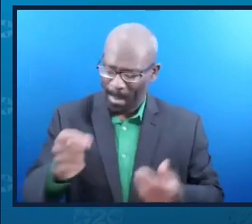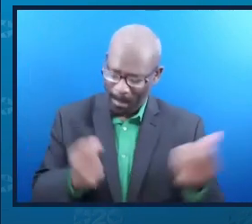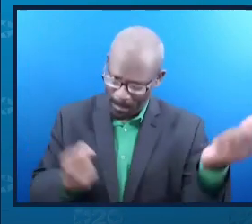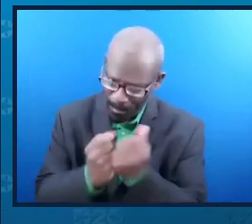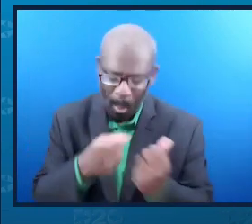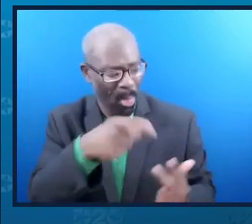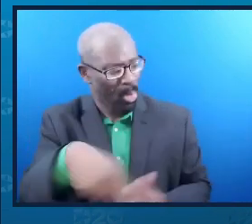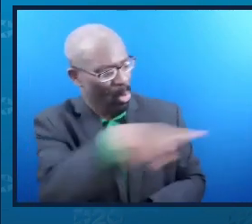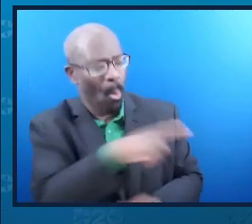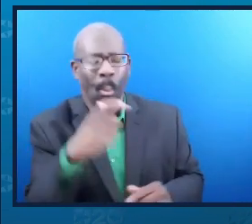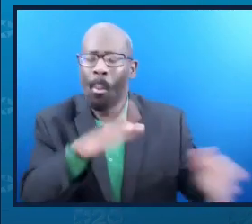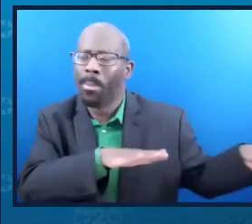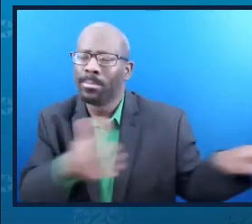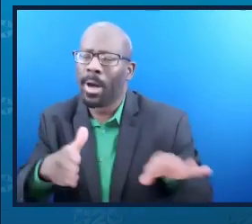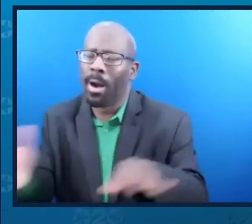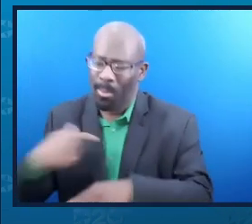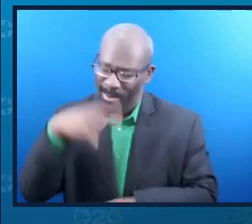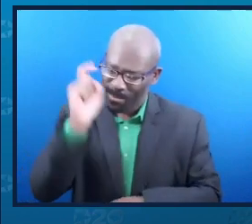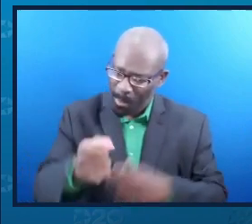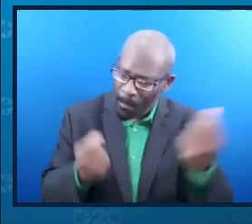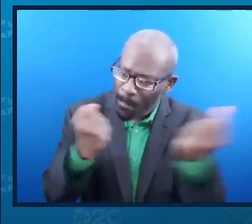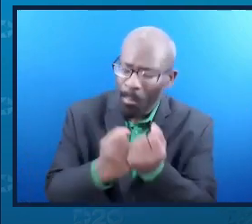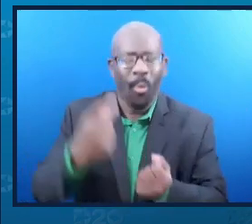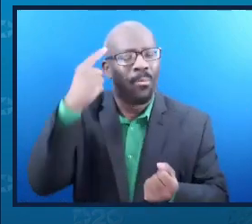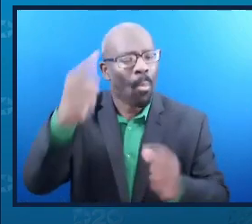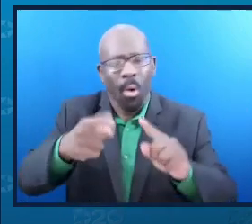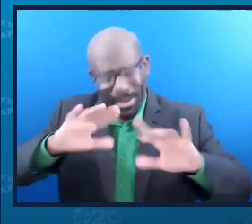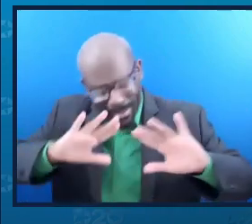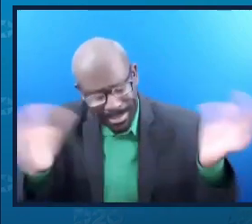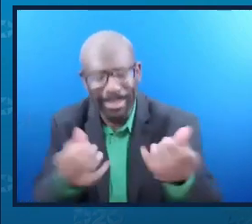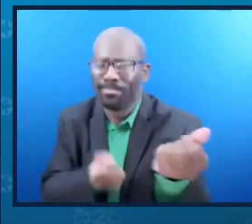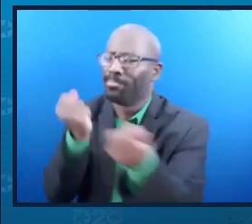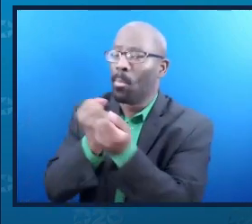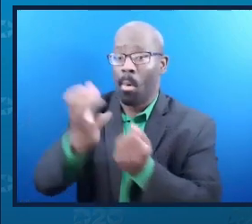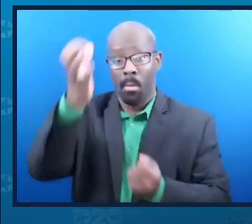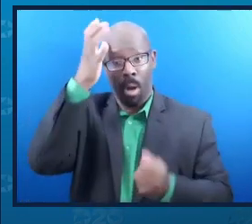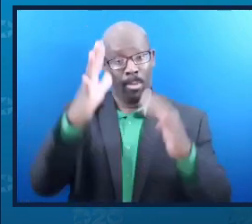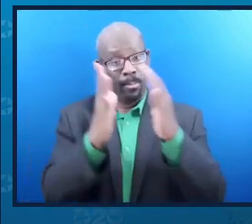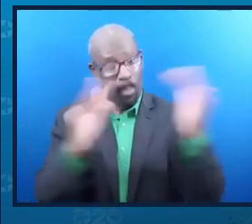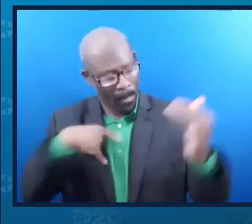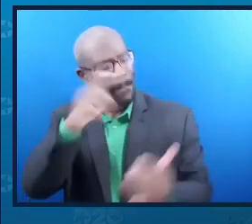VOTE FOR THE DIVERSE HOPEFUL MARK WE SAW IN LAST NIGHT'S ROLL